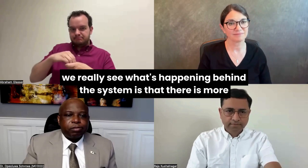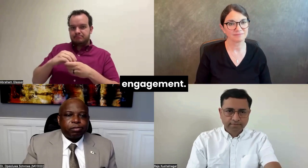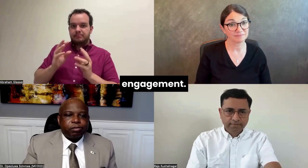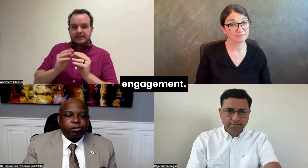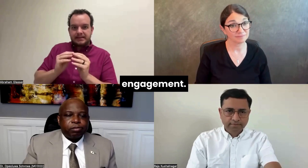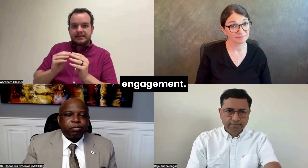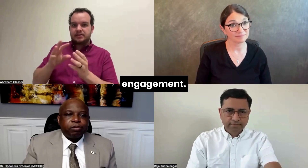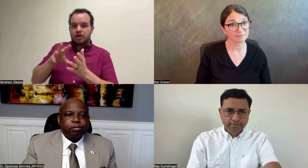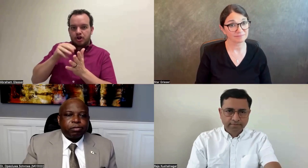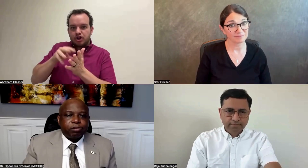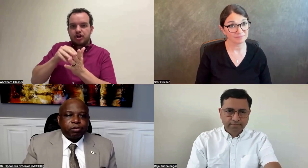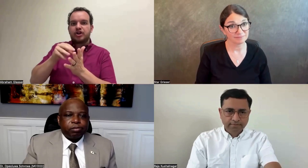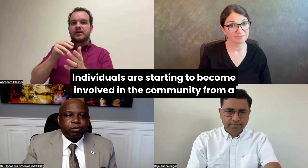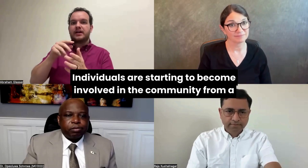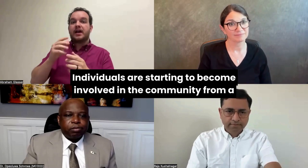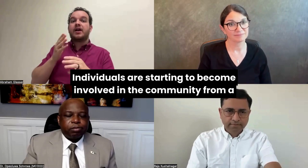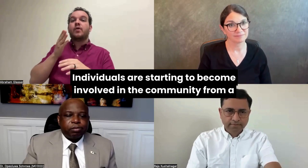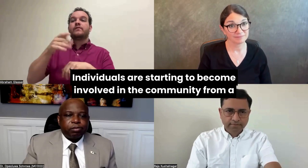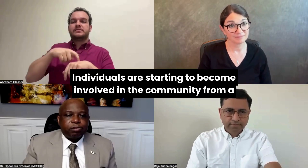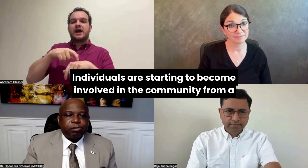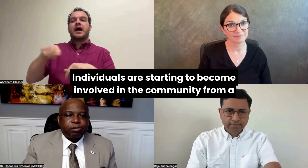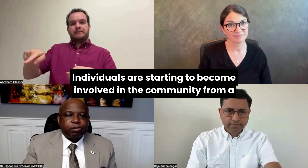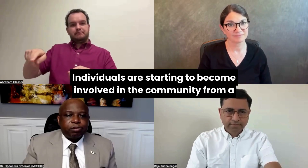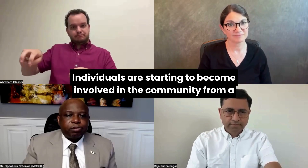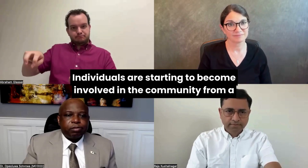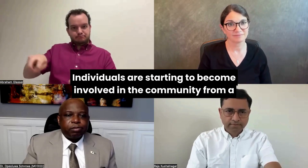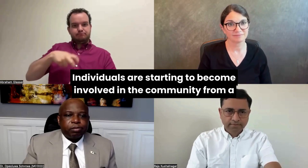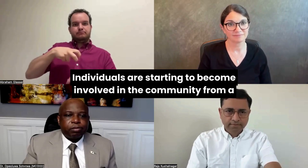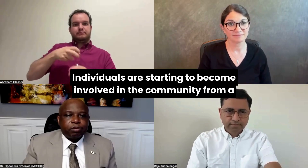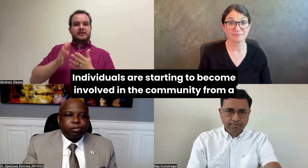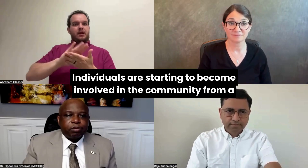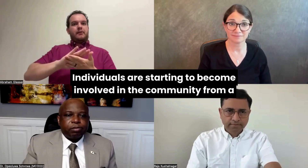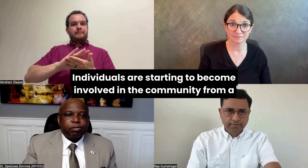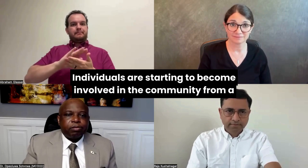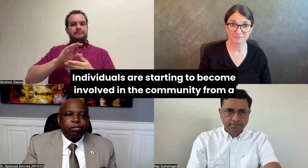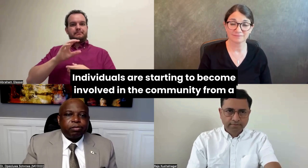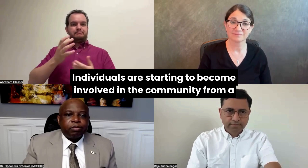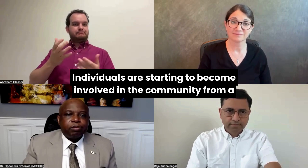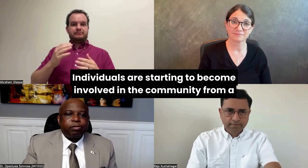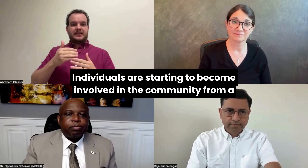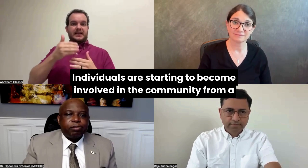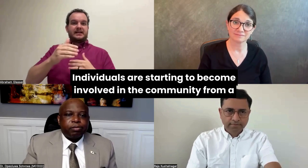Individuals are starting to become involved in the community from a conference level.